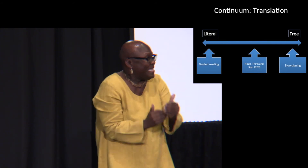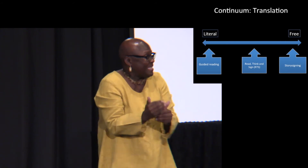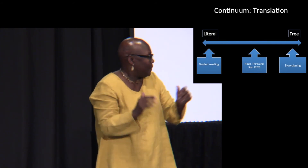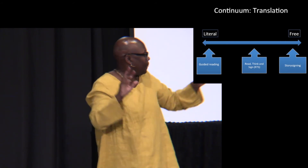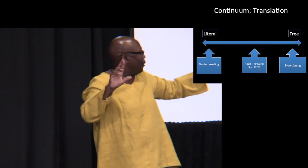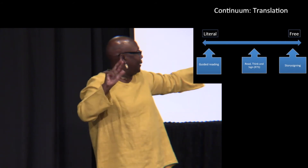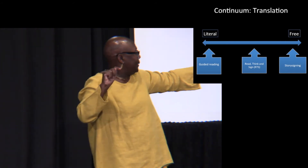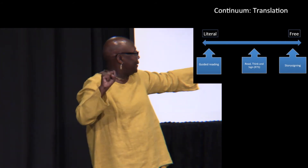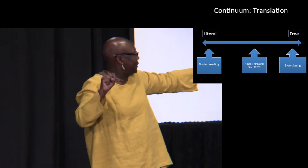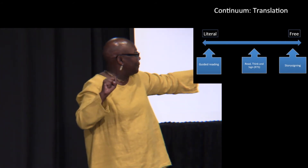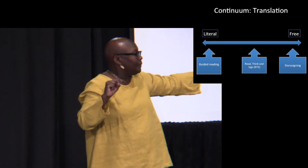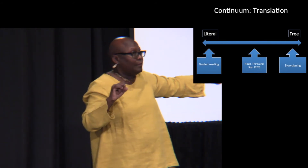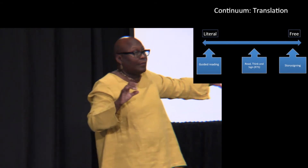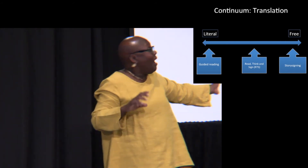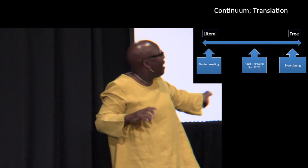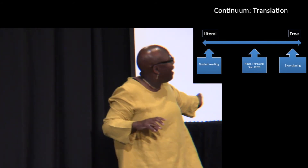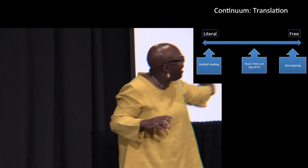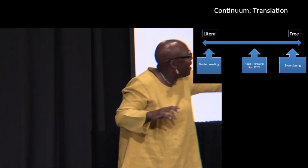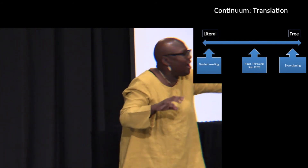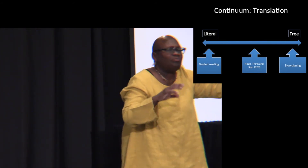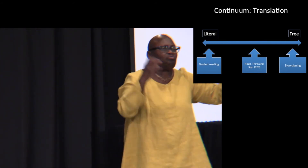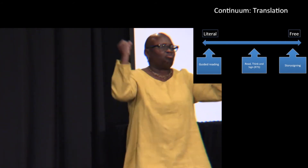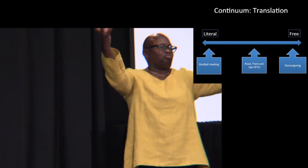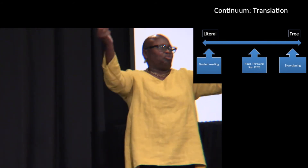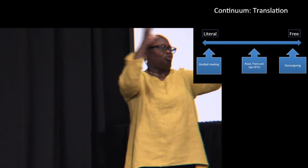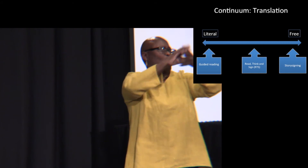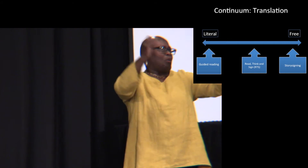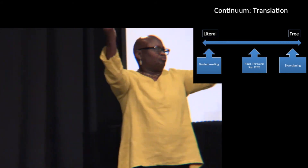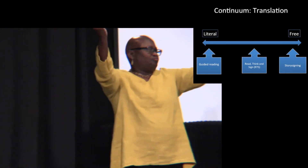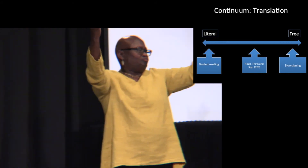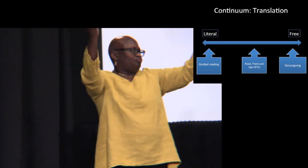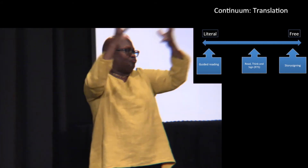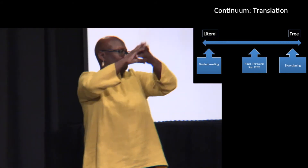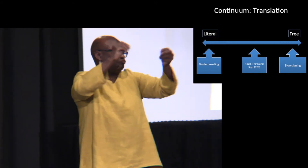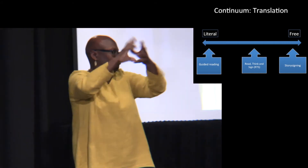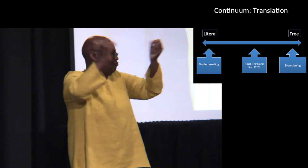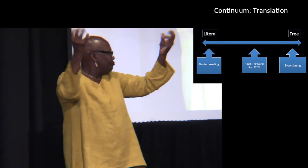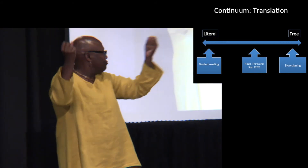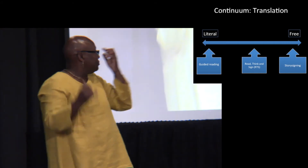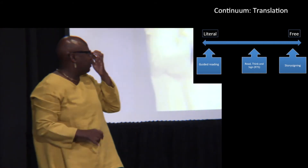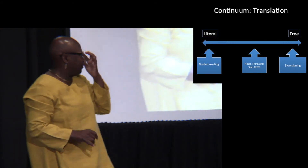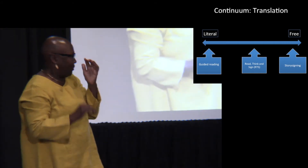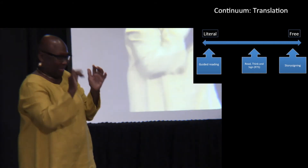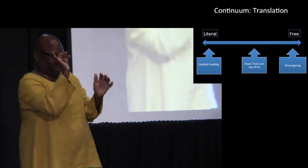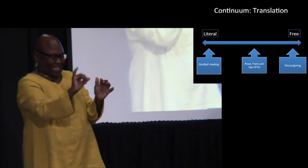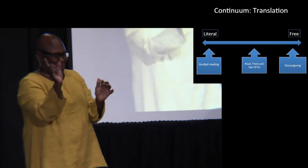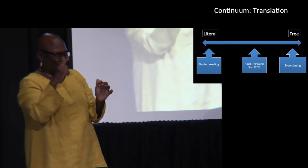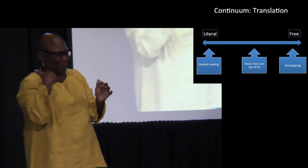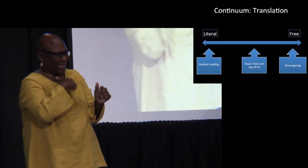understand what they are reading. Make sure the materials are not too far above